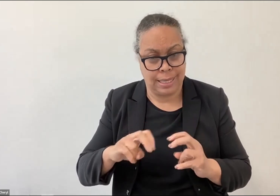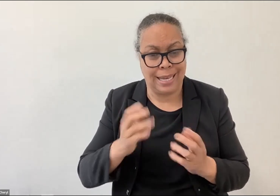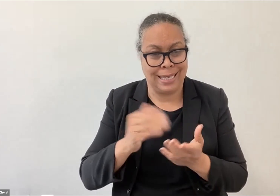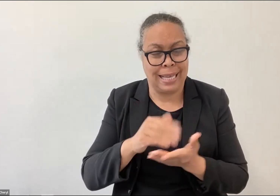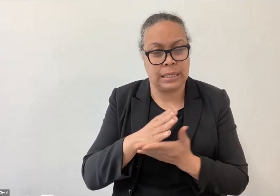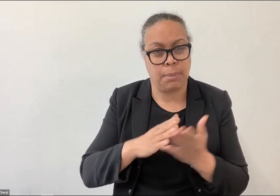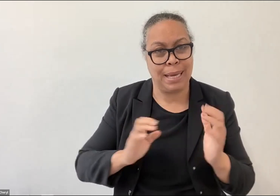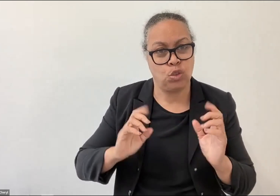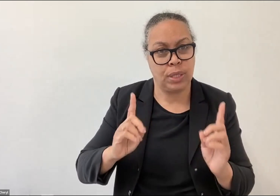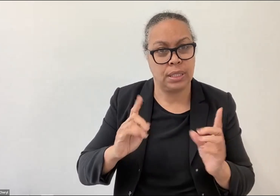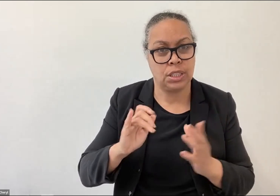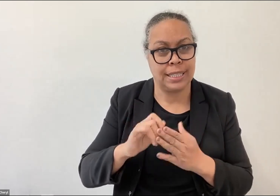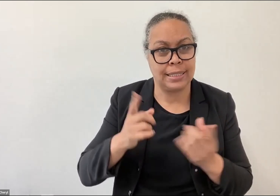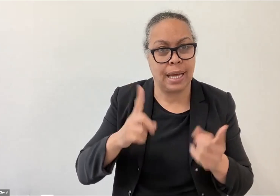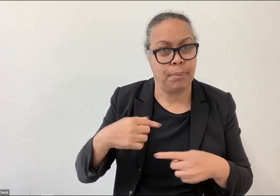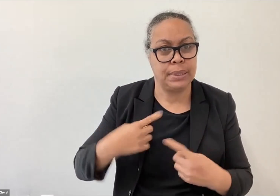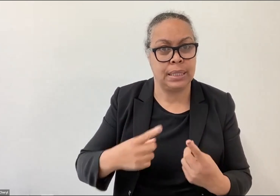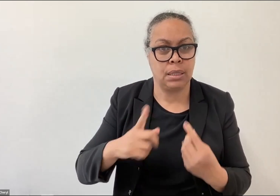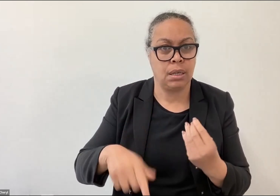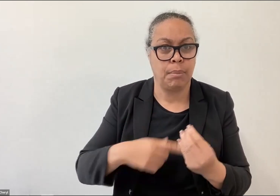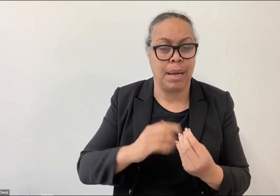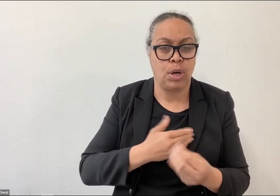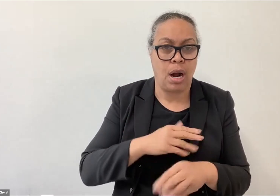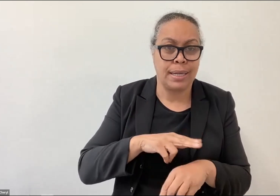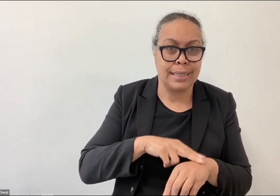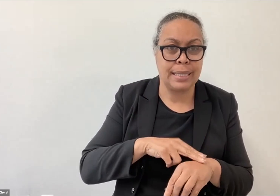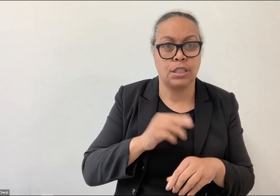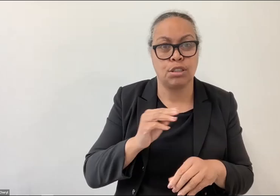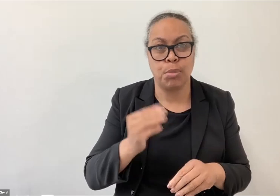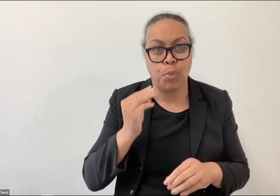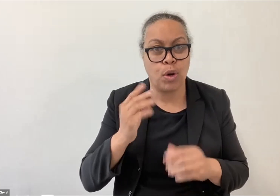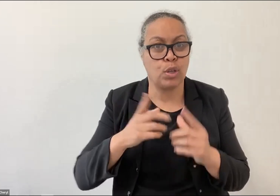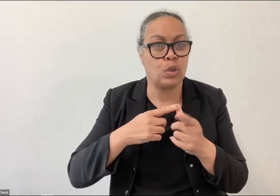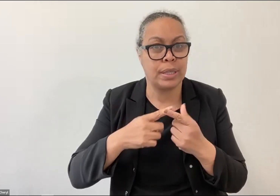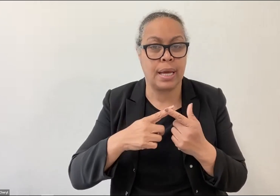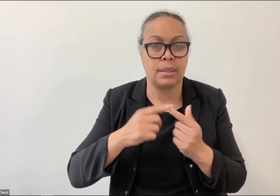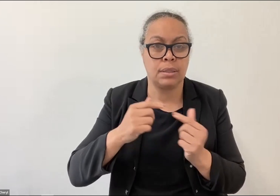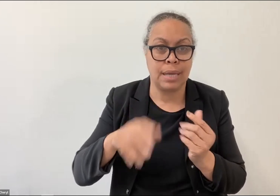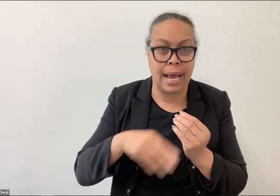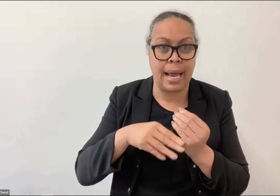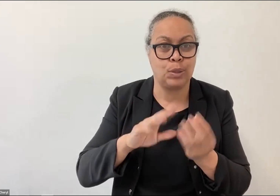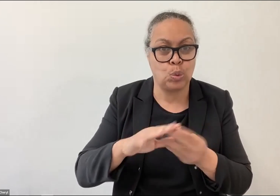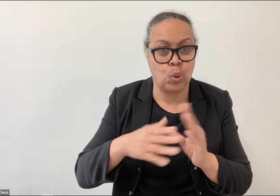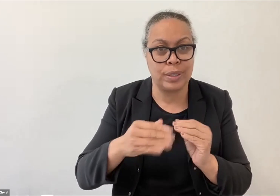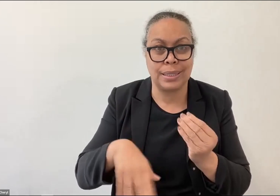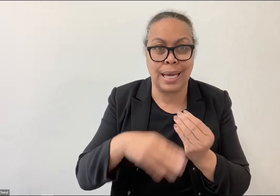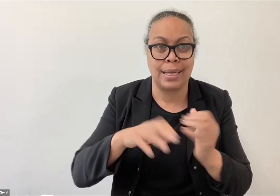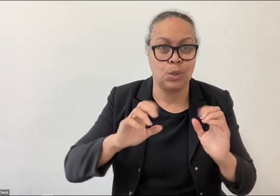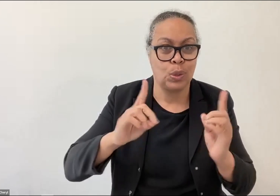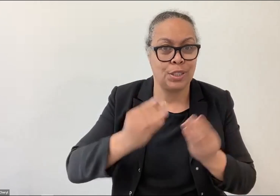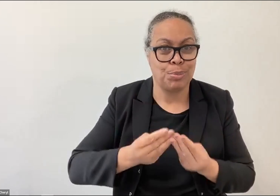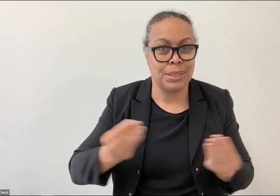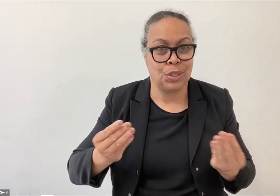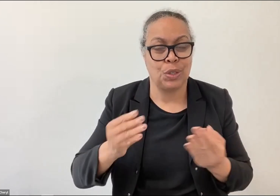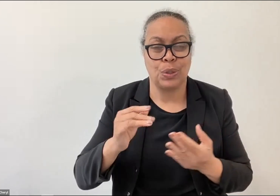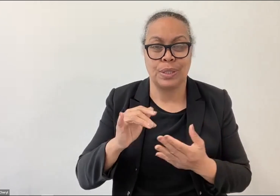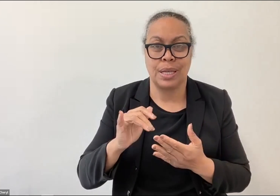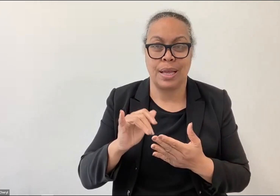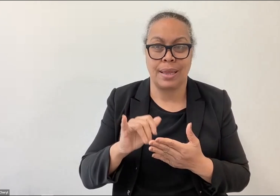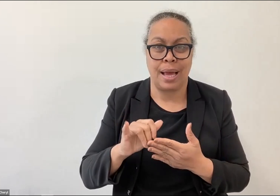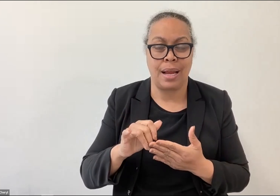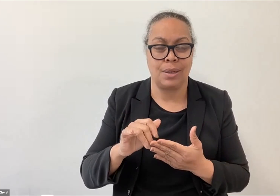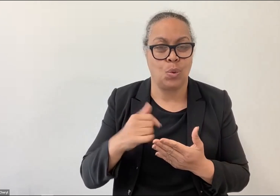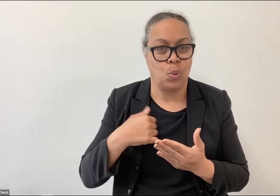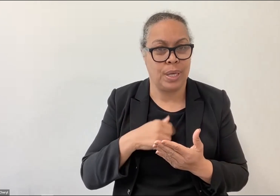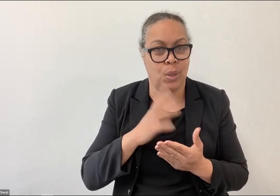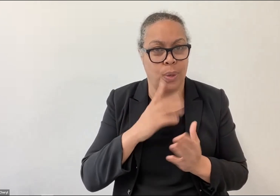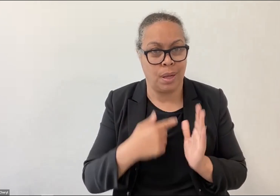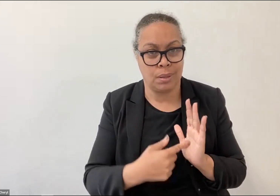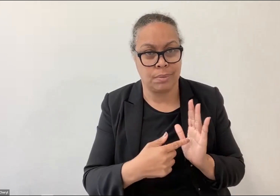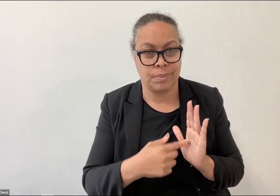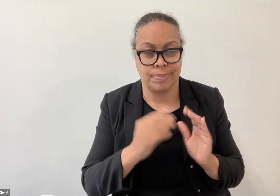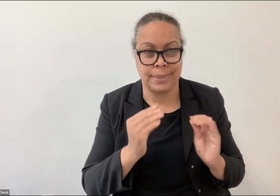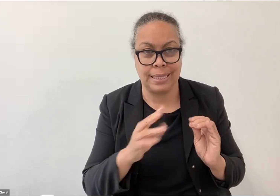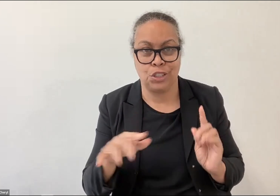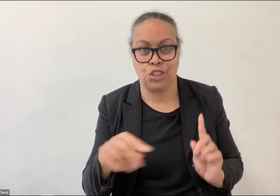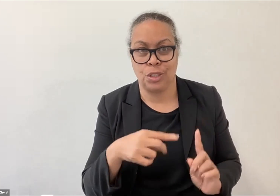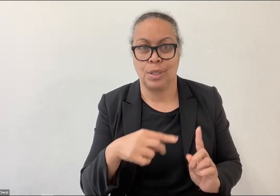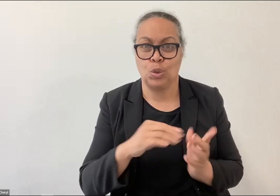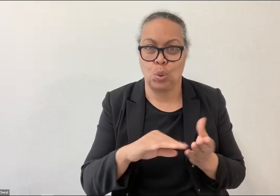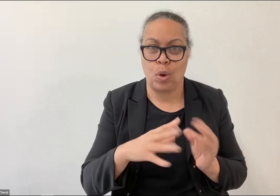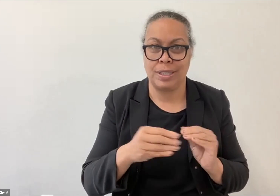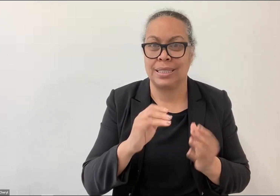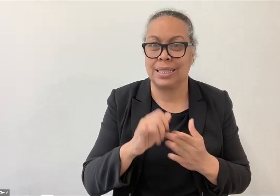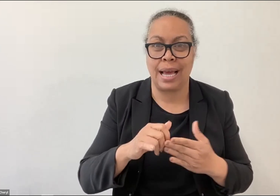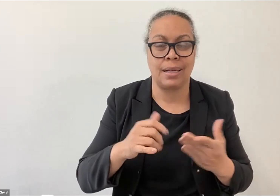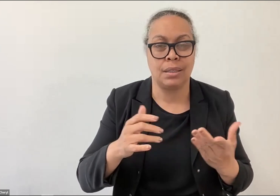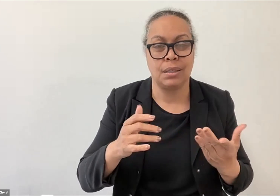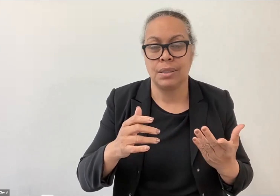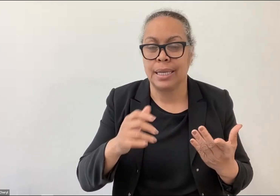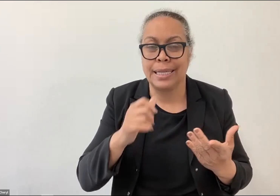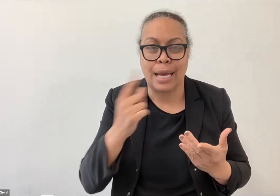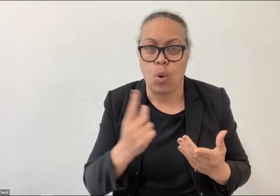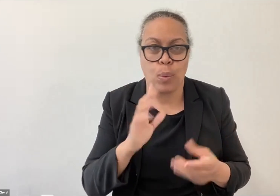deconstructing some of the education that's going on about our nation's memorials and building up the stories and the educational materials, so that are uncovering and giving light to stories that haven't always been at